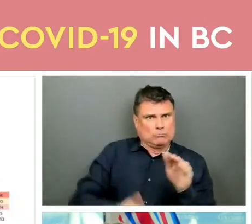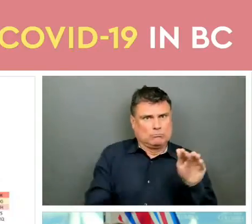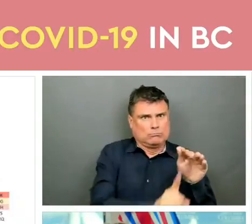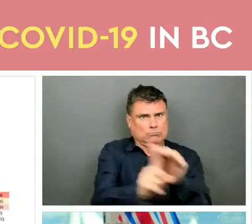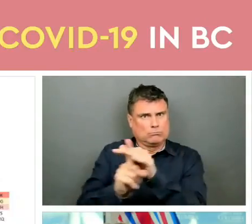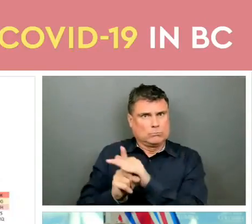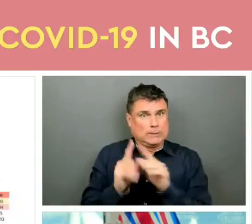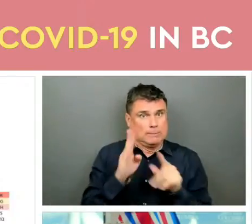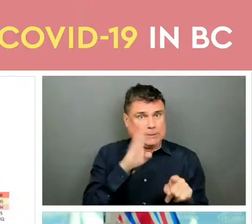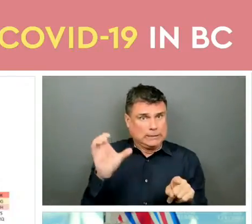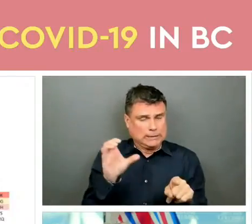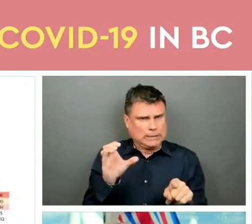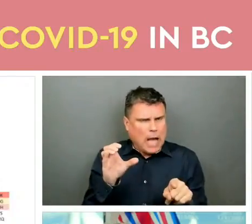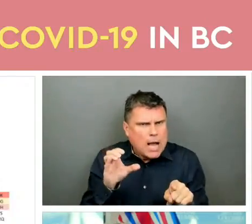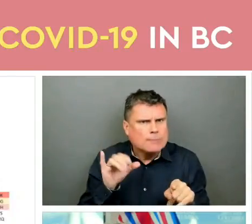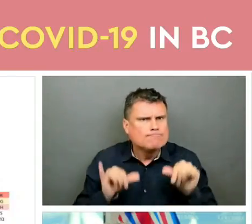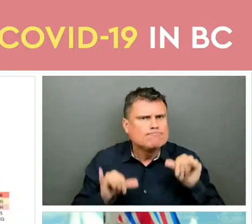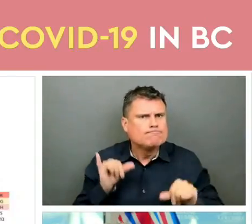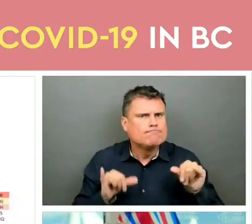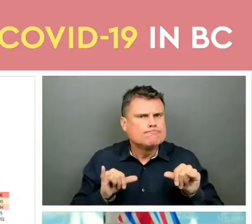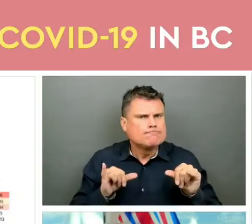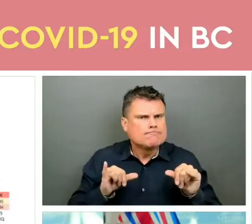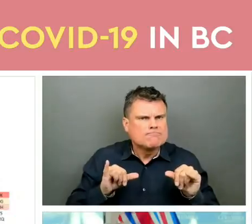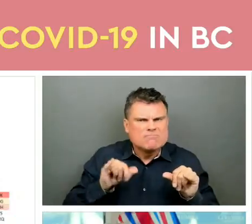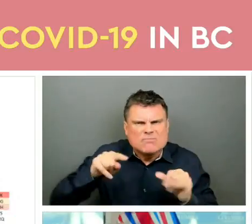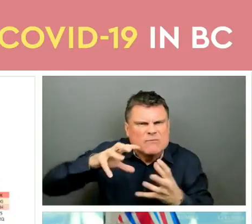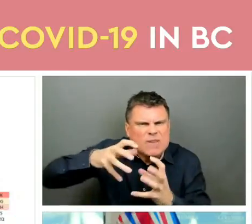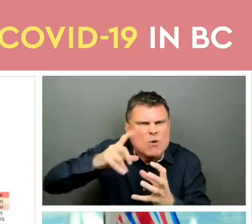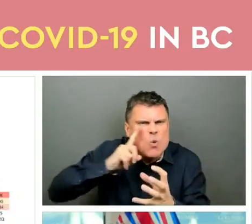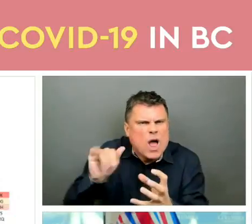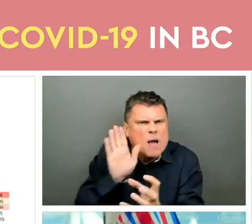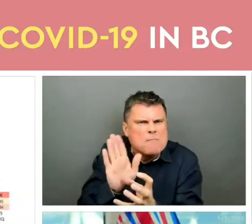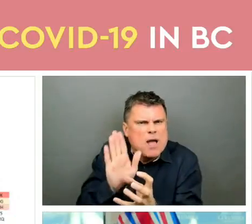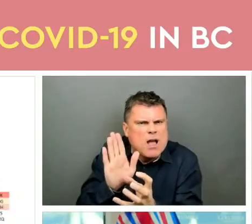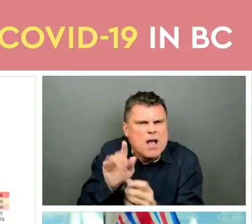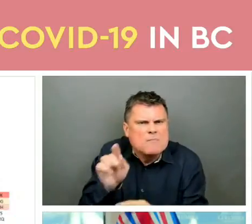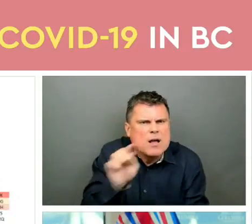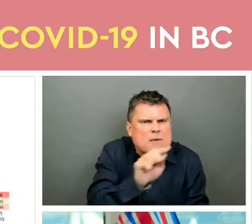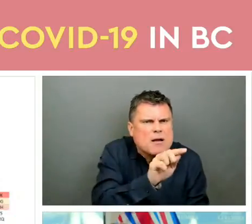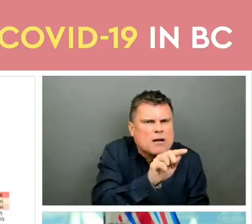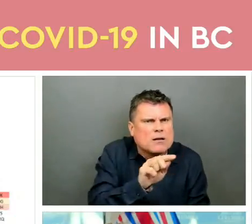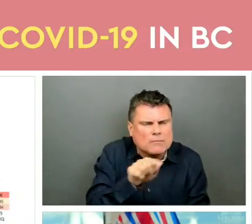difference in that variant, being more trans miss BL in particular.